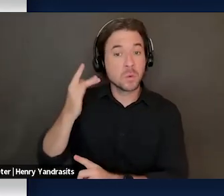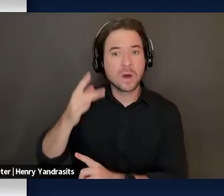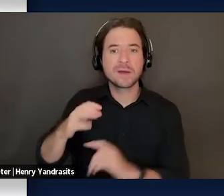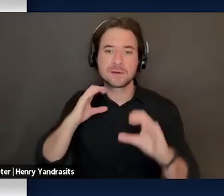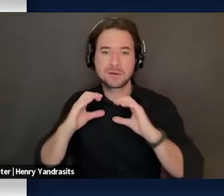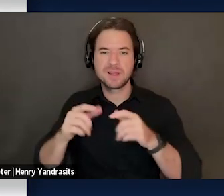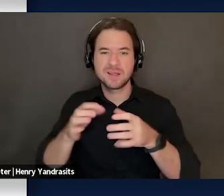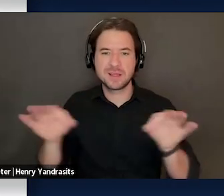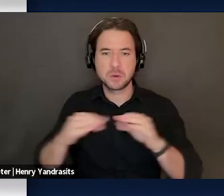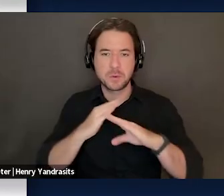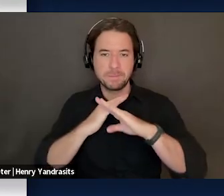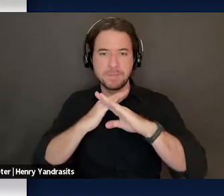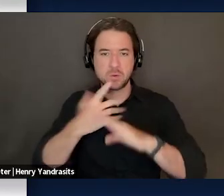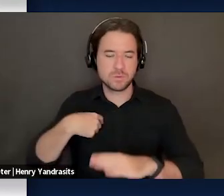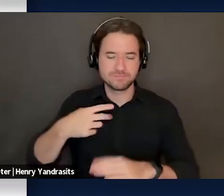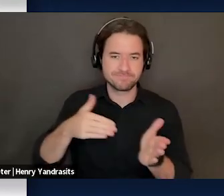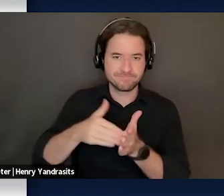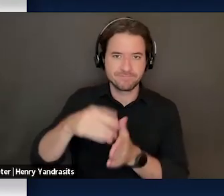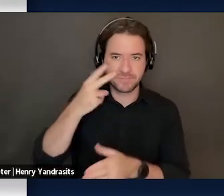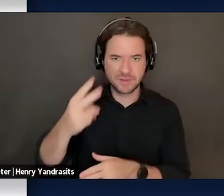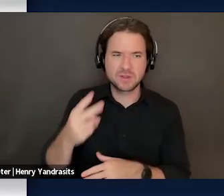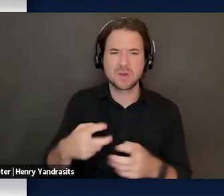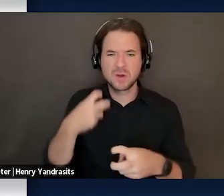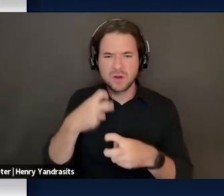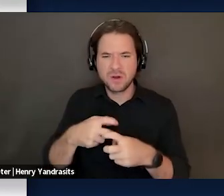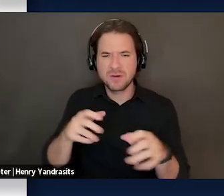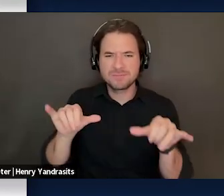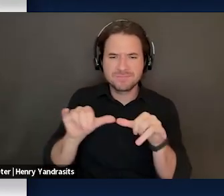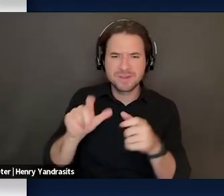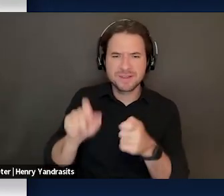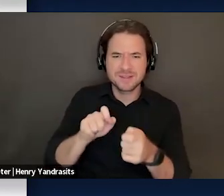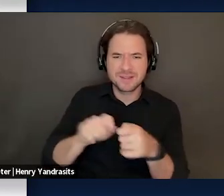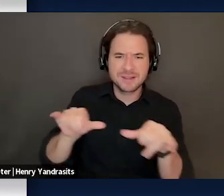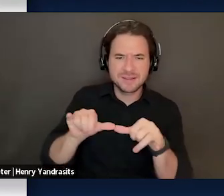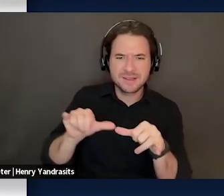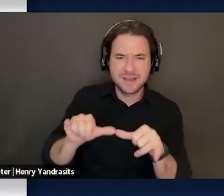And, uh, it's a little challenging to get the exact size of this population, because there's one.